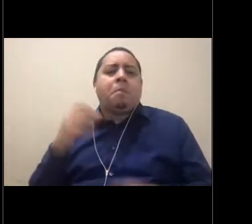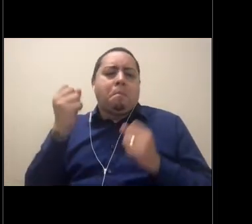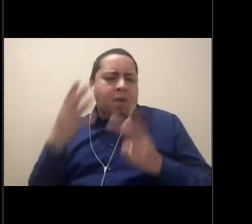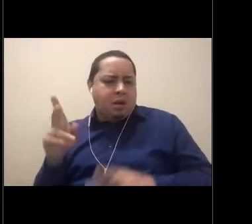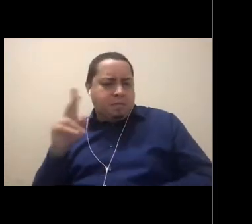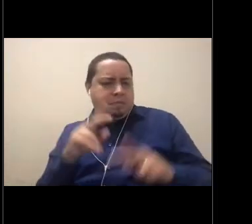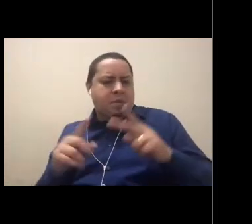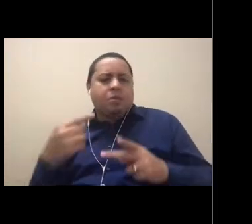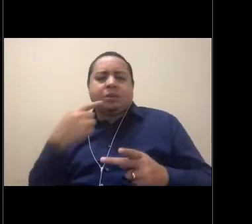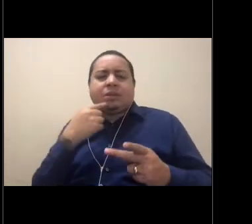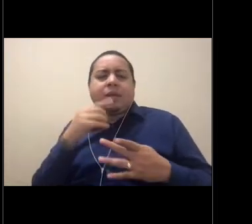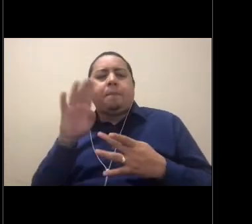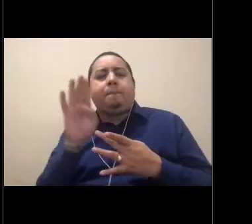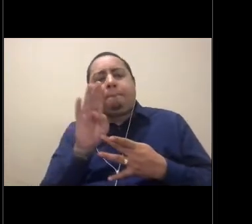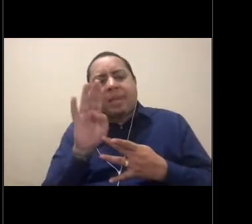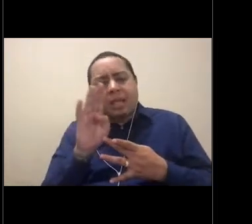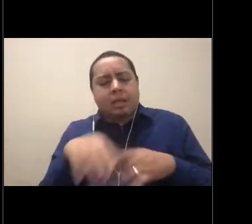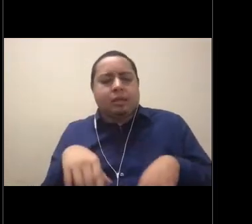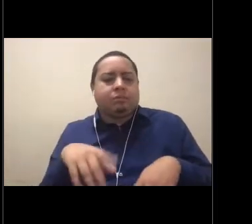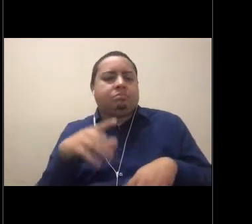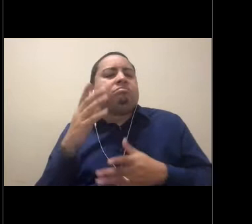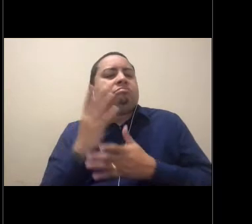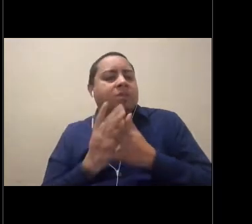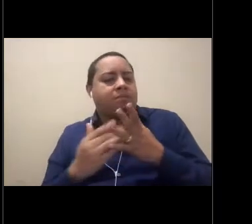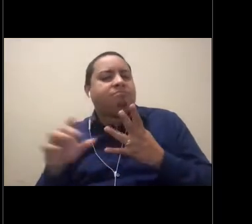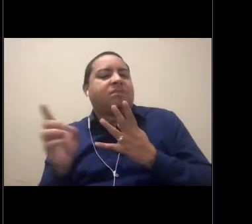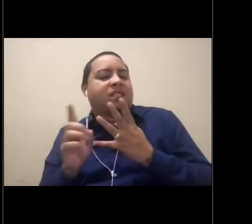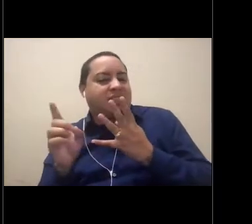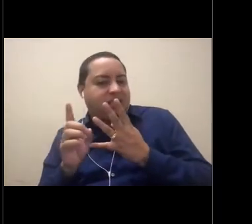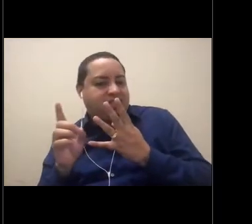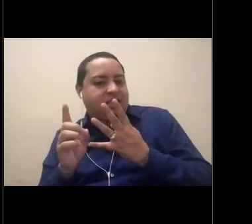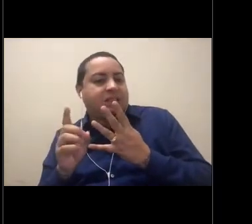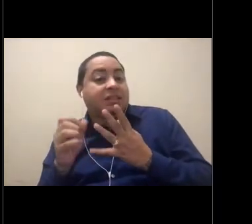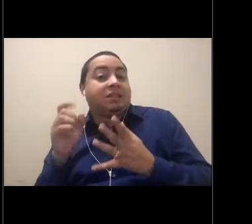Anna Lisa says, "A and D." Oh, we've got a handful of folks are saying,